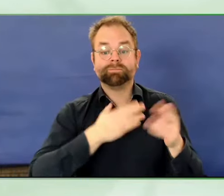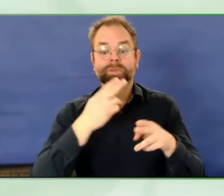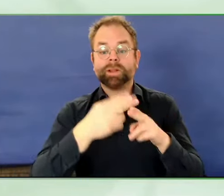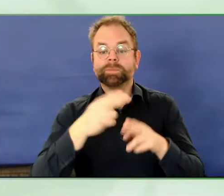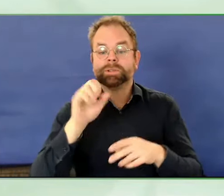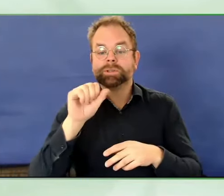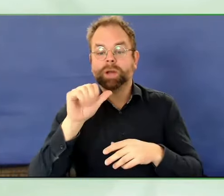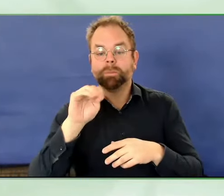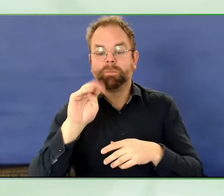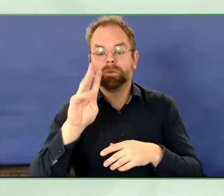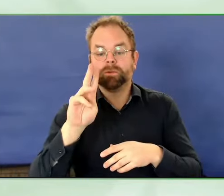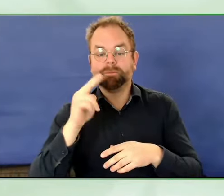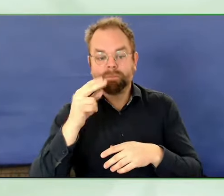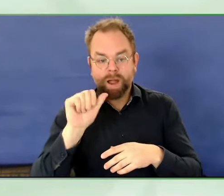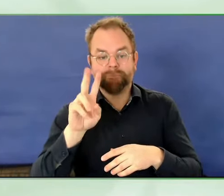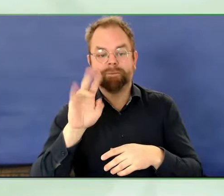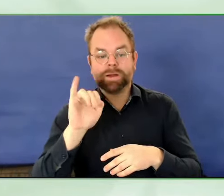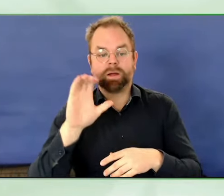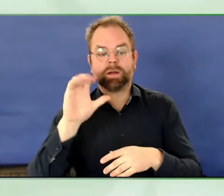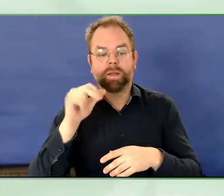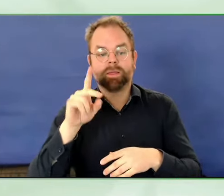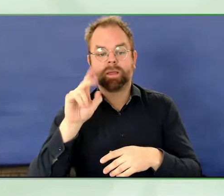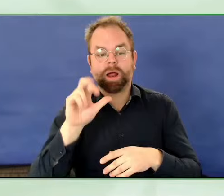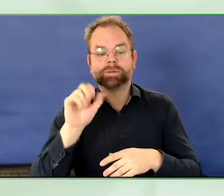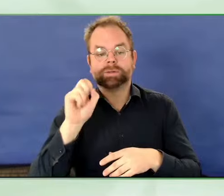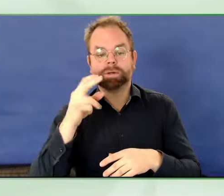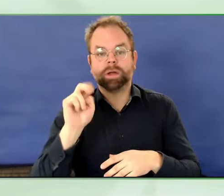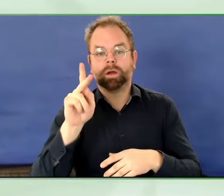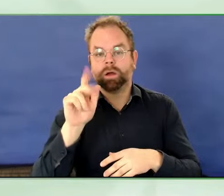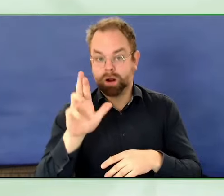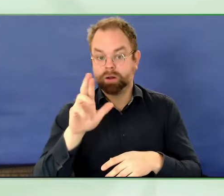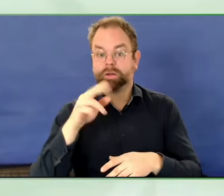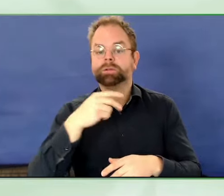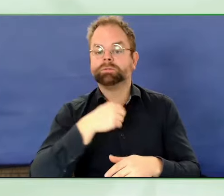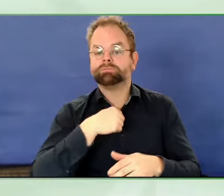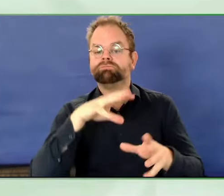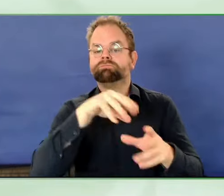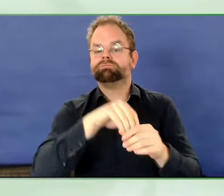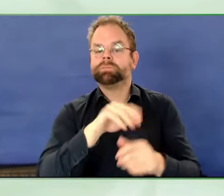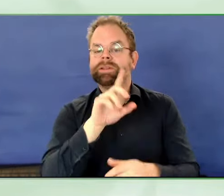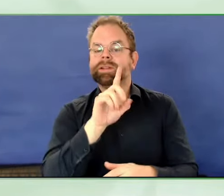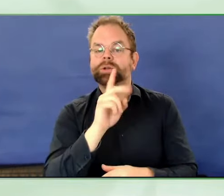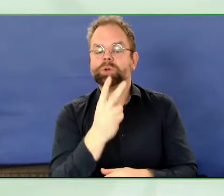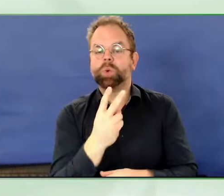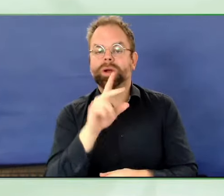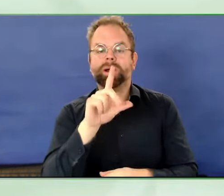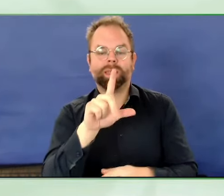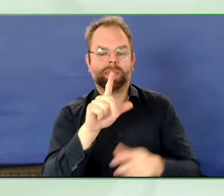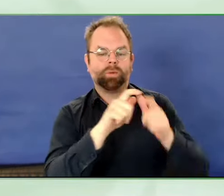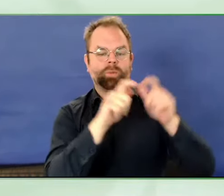Our mission is to transform the way the world learns by reaching every learner, regardless